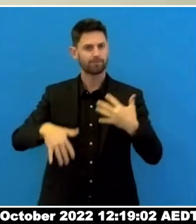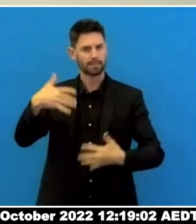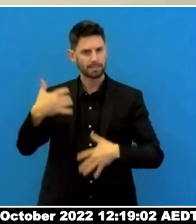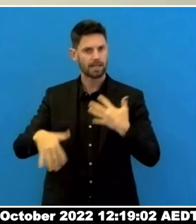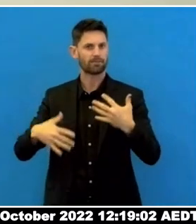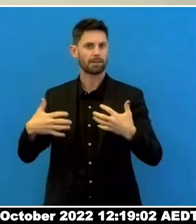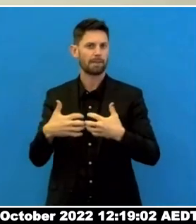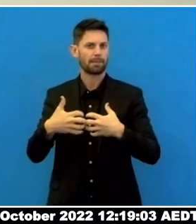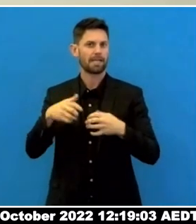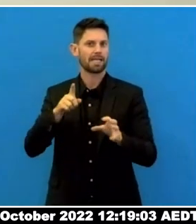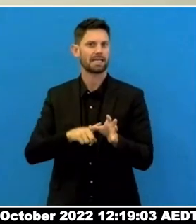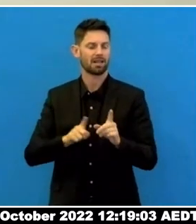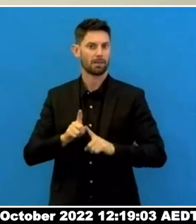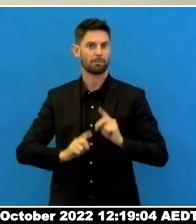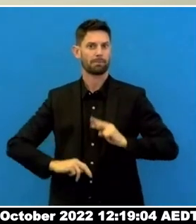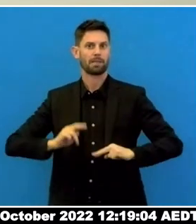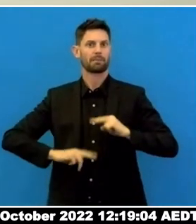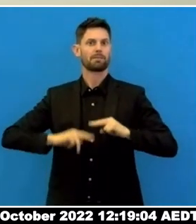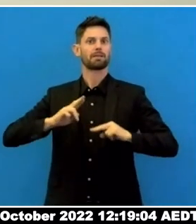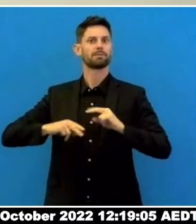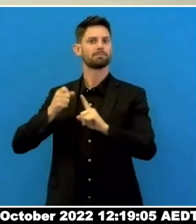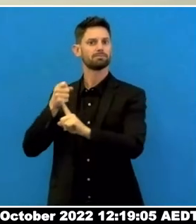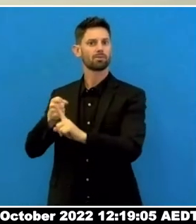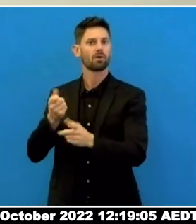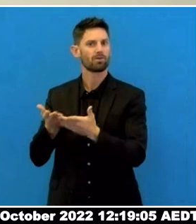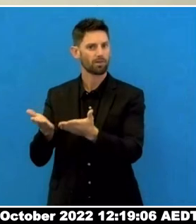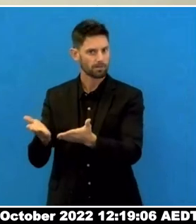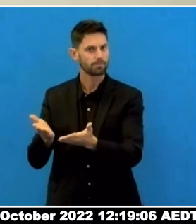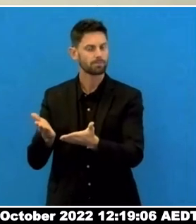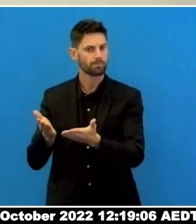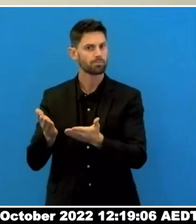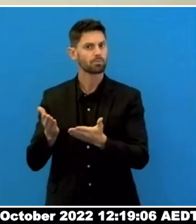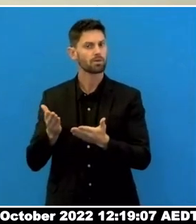And what we what we and the impacts of those are enormous